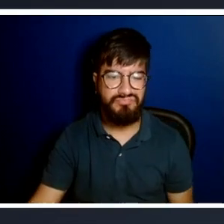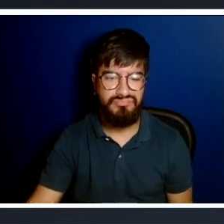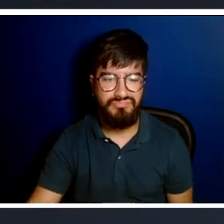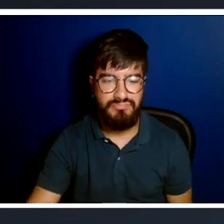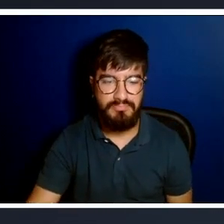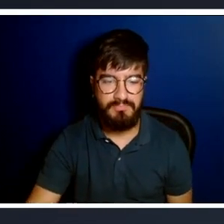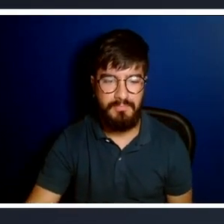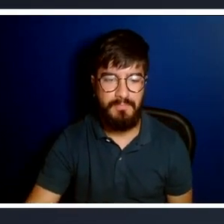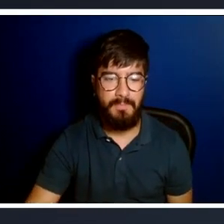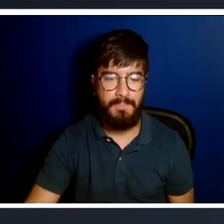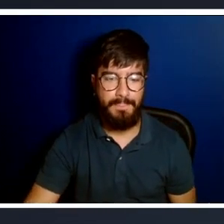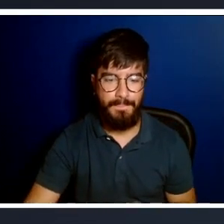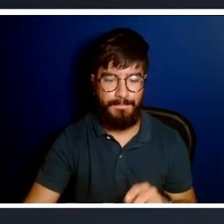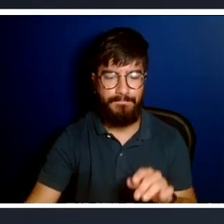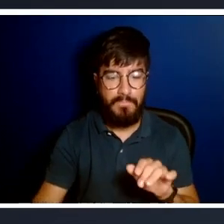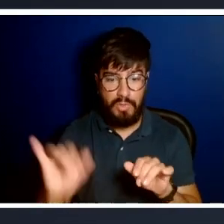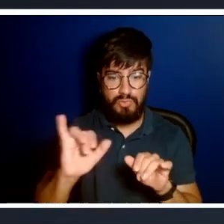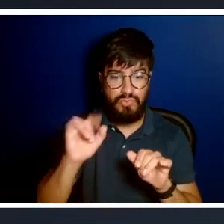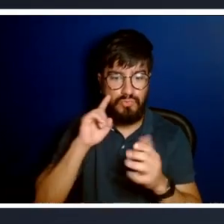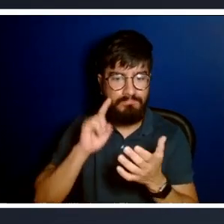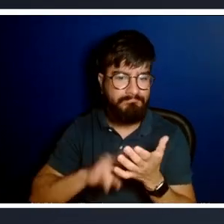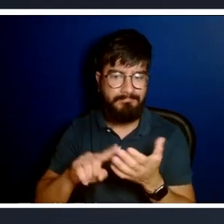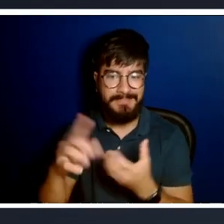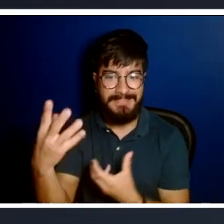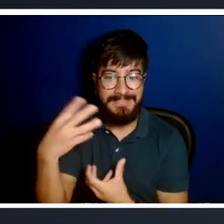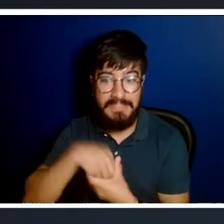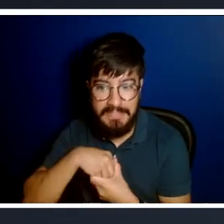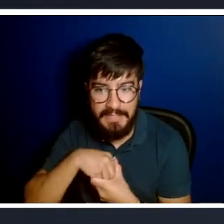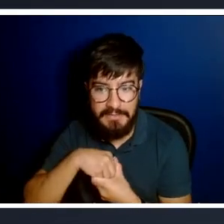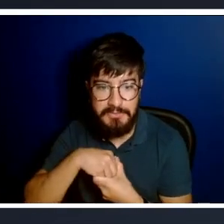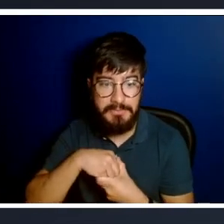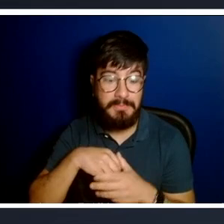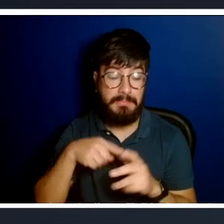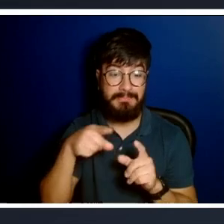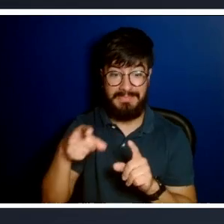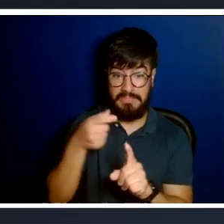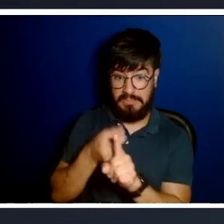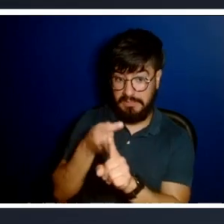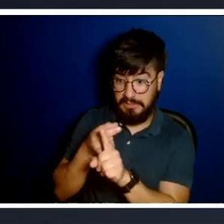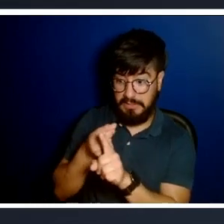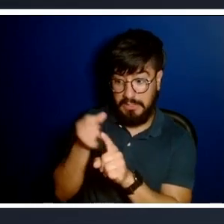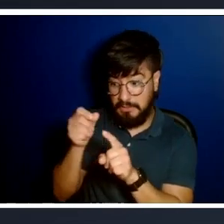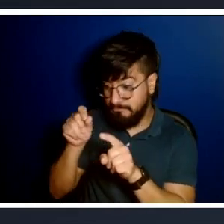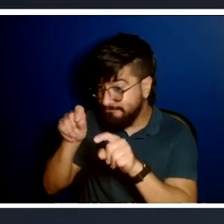have people engaged in the chat? Do we have people engaged in the Q&A, doing the polls, things like